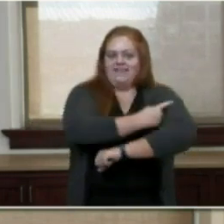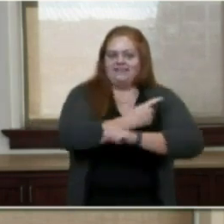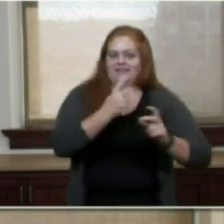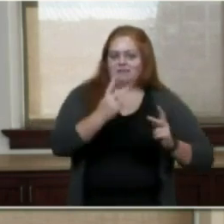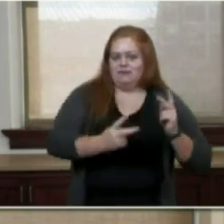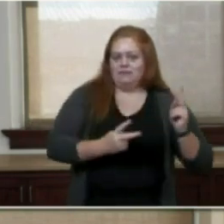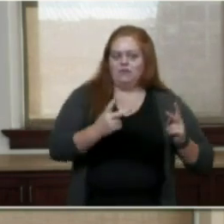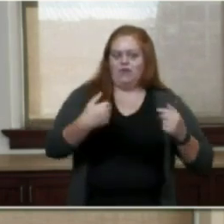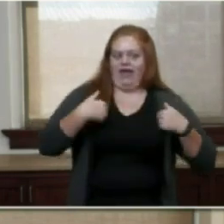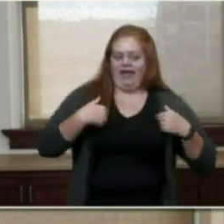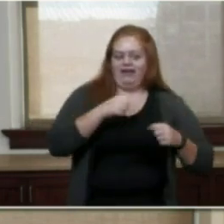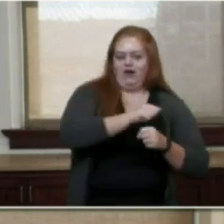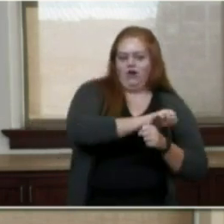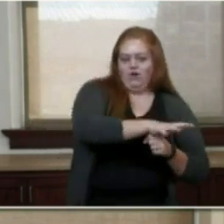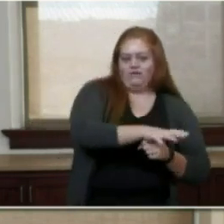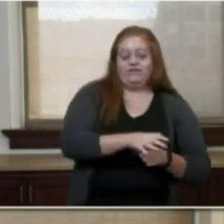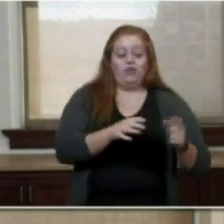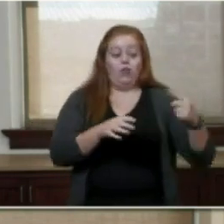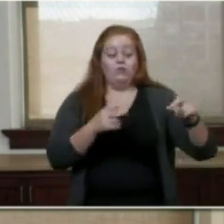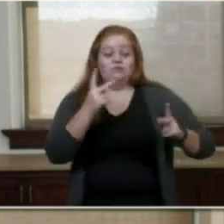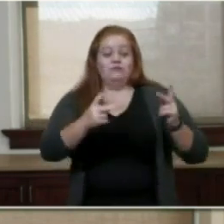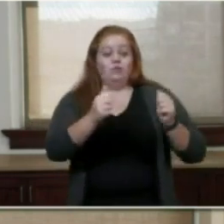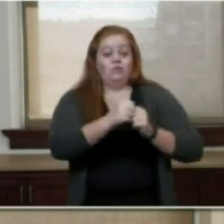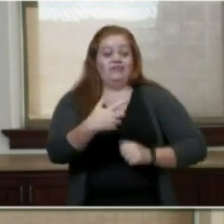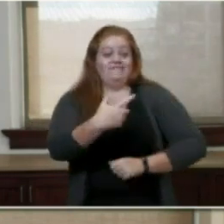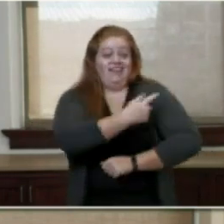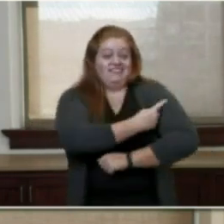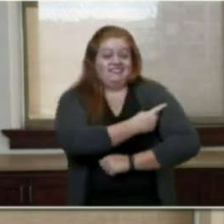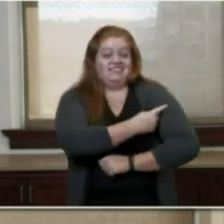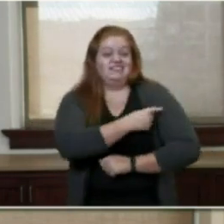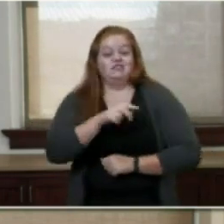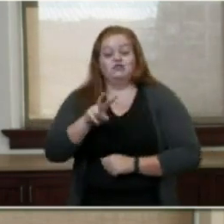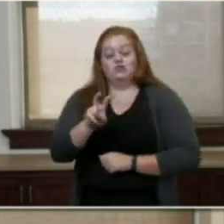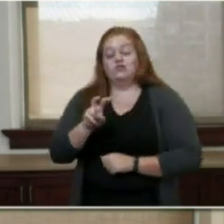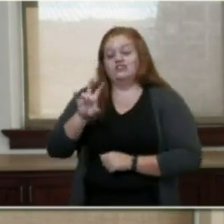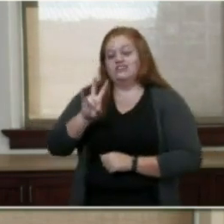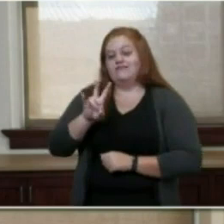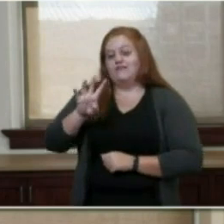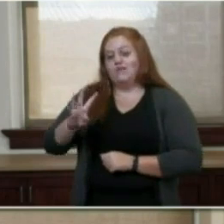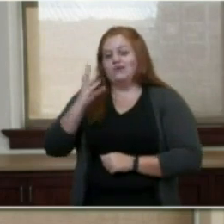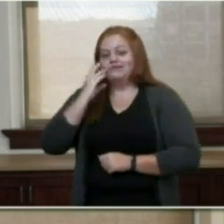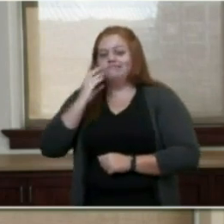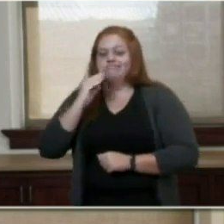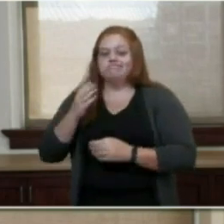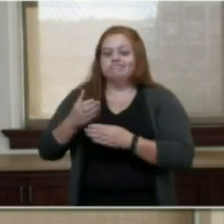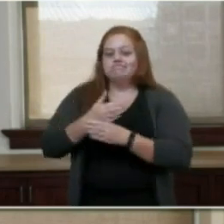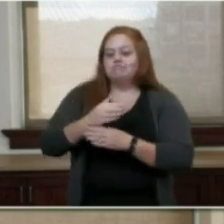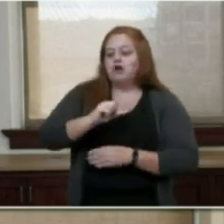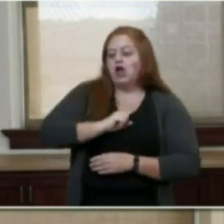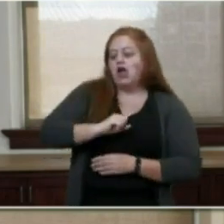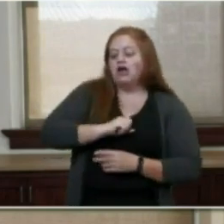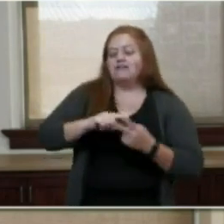346 vaccinated people, 274 experienced mild symptoms like cough headaches or